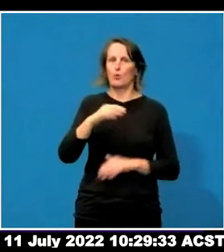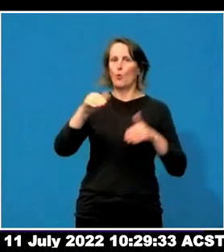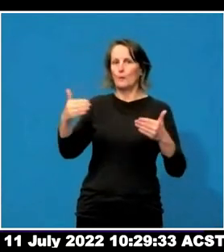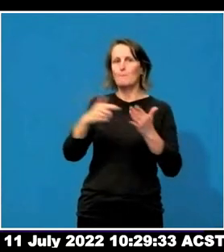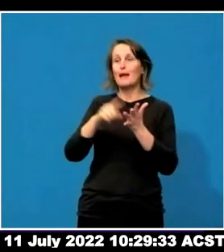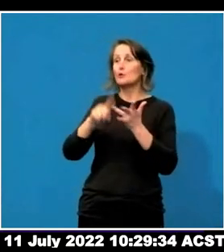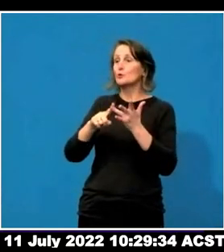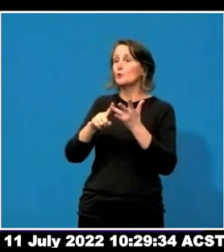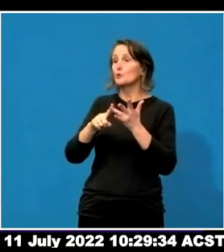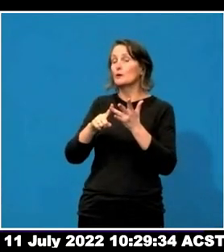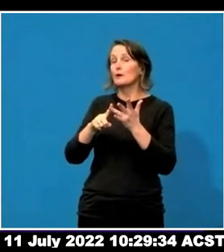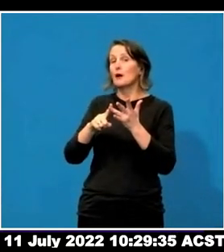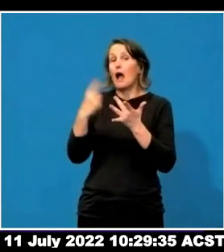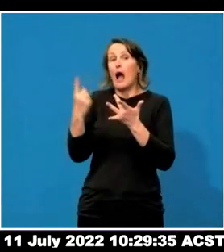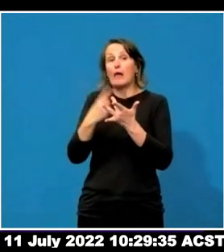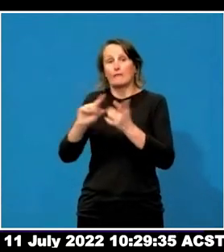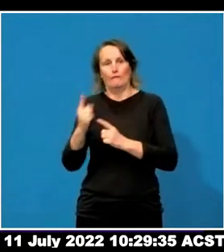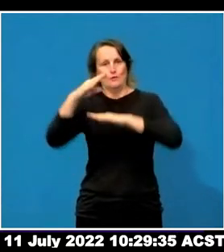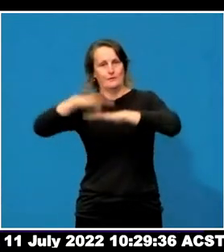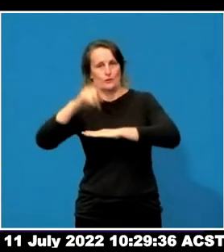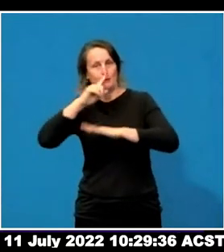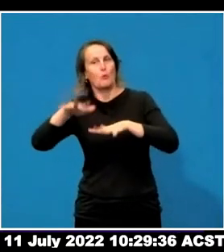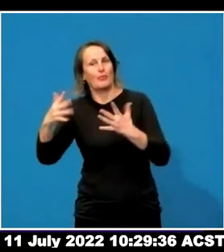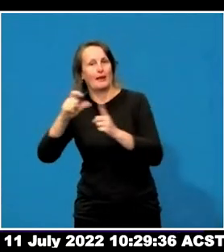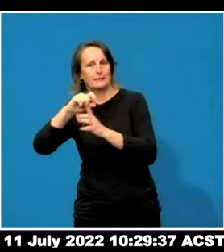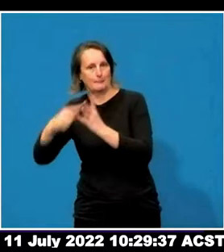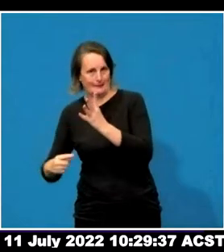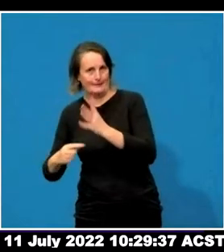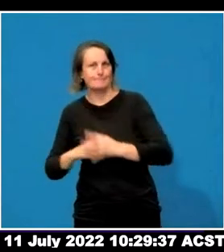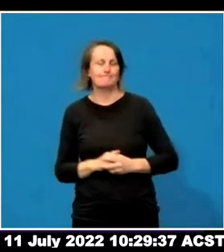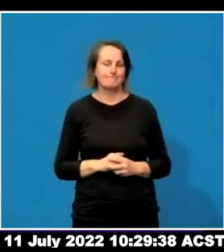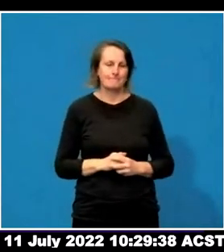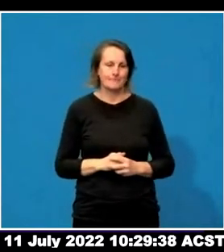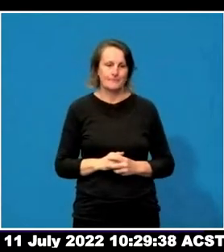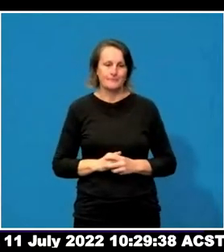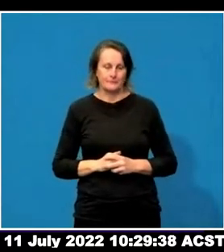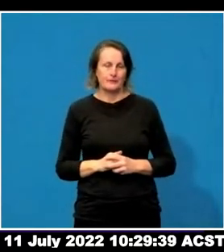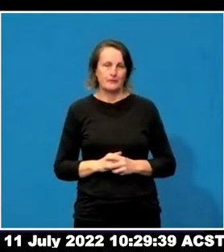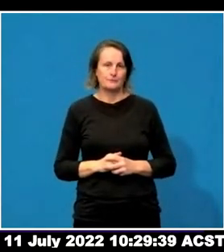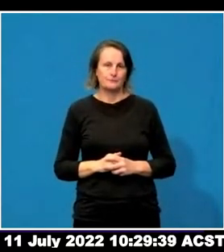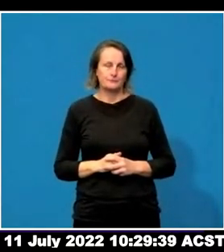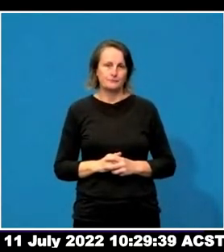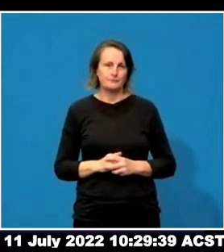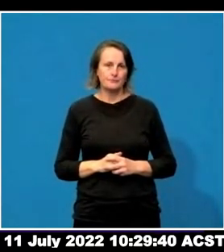First Nations NDIS participants. One of the themes of this hearing will be whether the funds that are allocated are